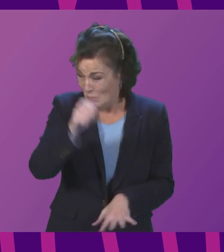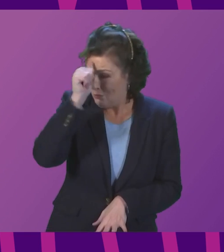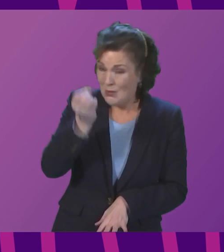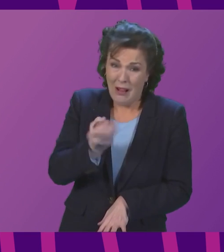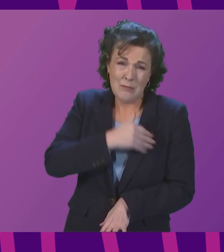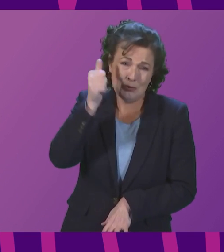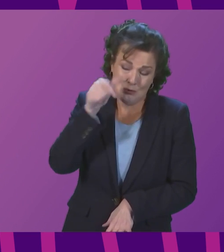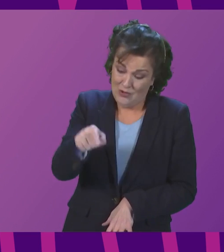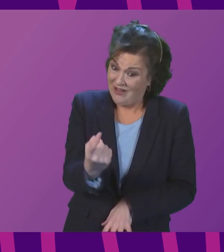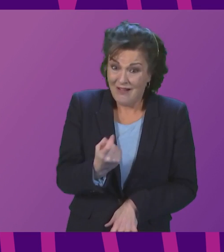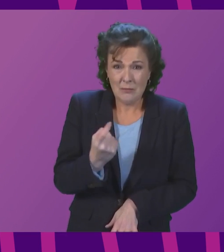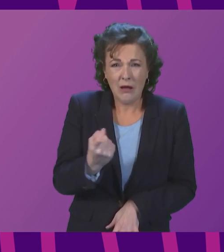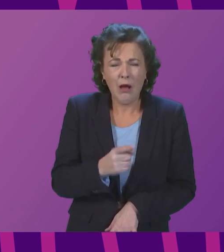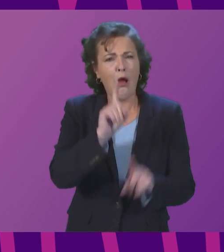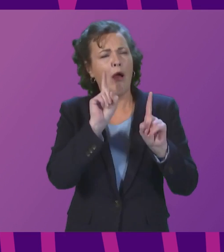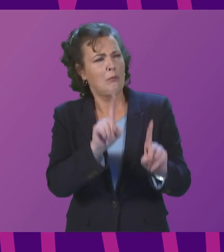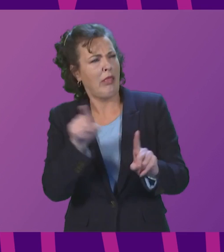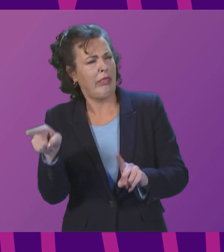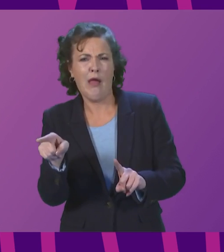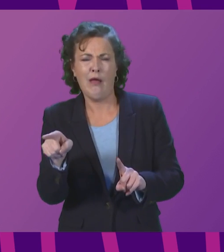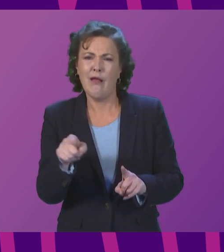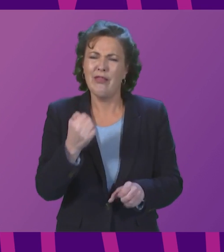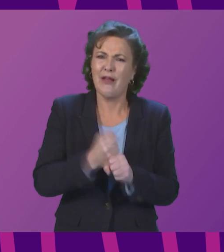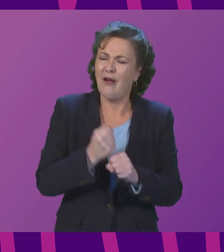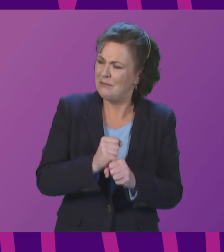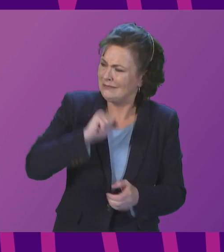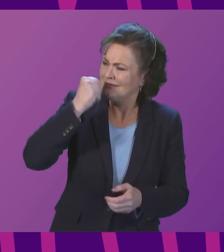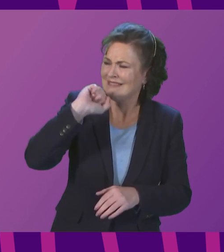The Government has just set a £44 billion budget—why was the problem not a priority